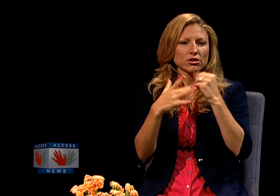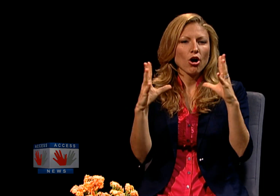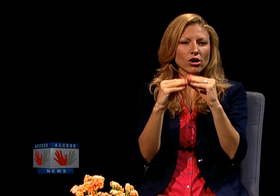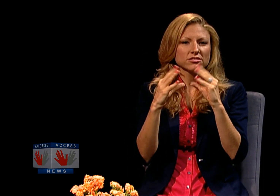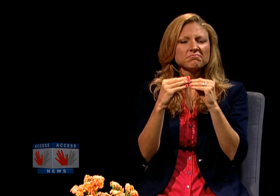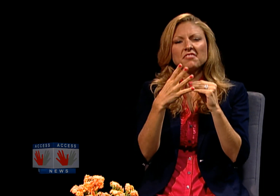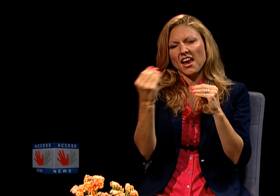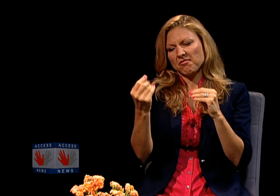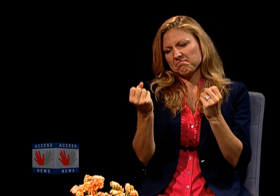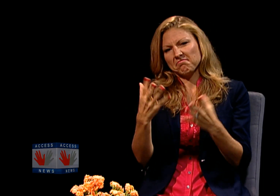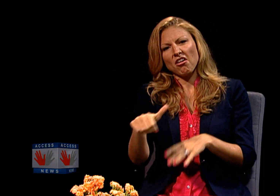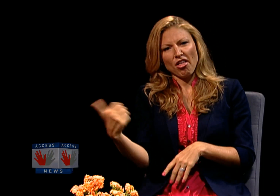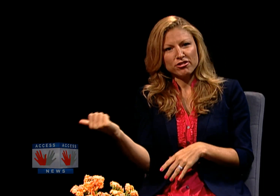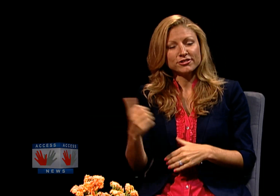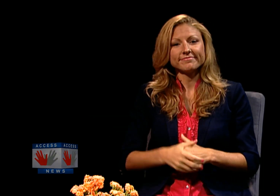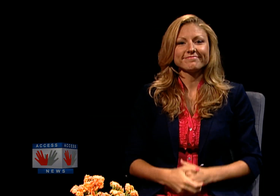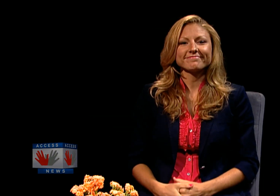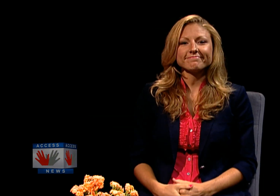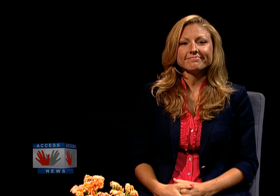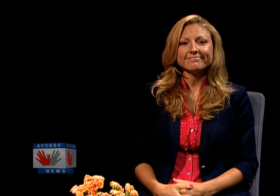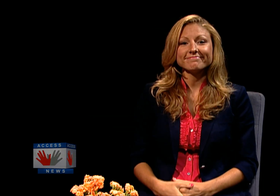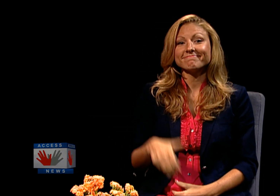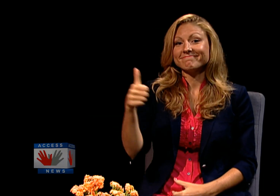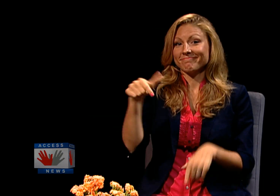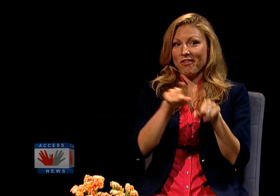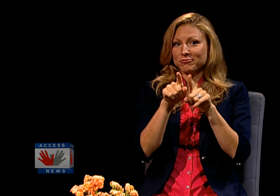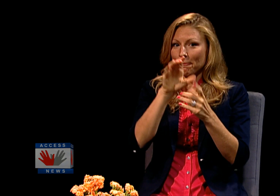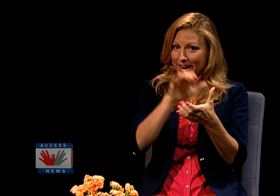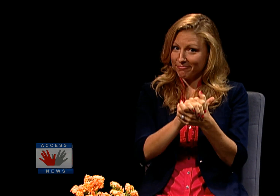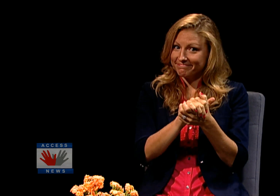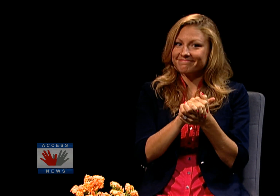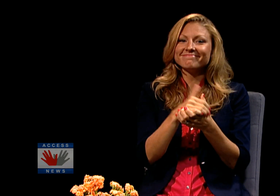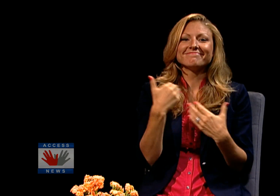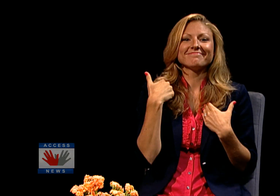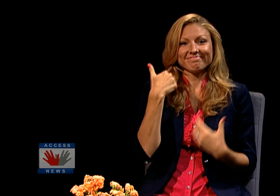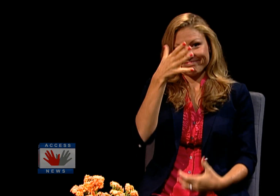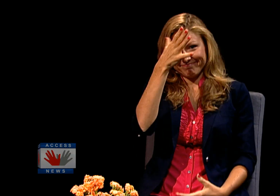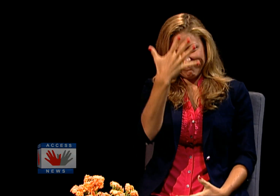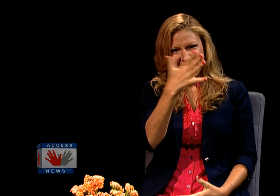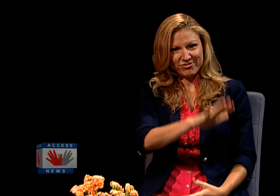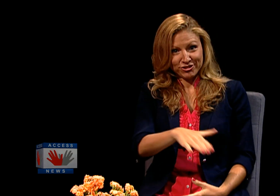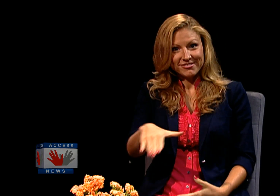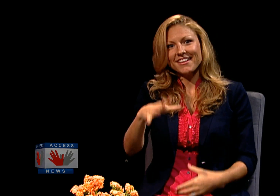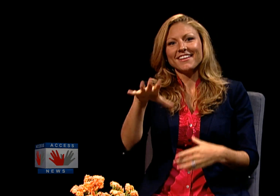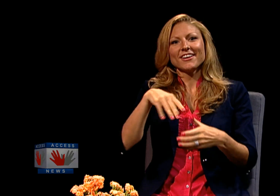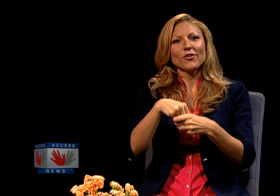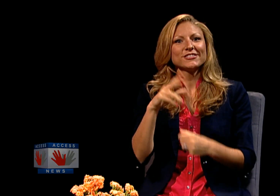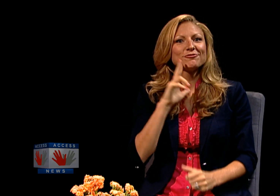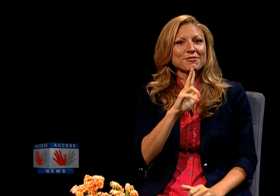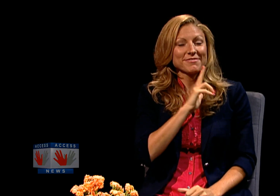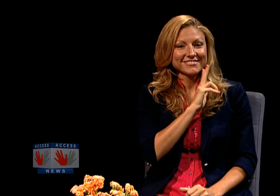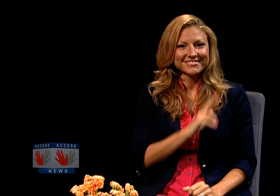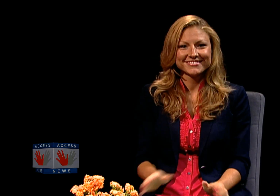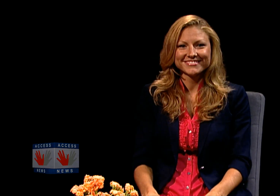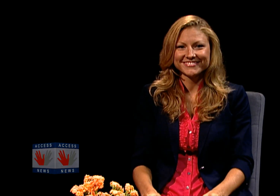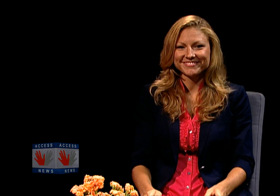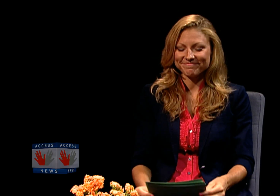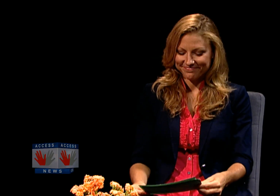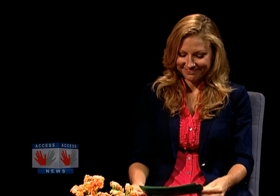OF THE CONGRESSIONAL HIGH TECHNOLOGY CAUCUS AMONG OTHERS. HE'S MARRIED, HAS FIVE CHILDREN INCLUDING TRIPLETS.